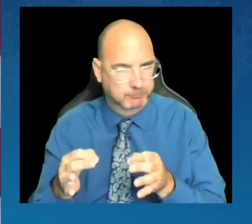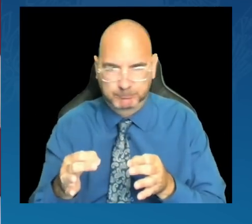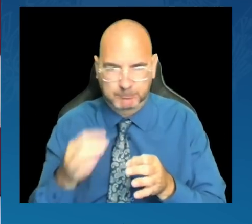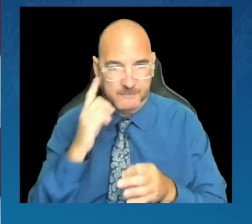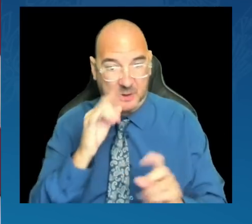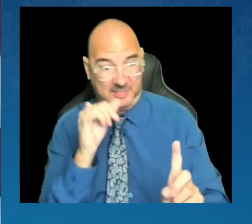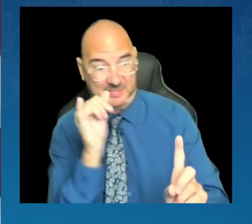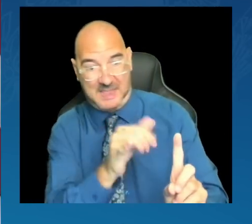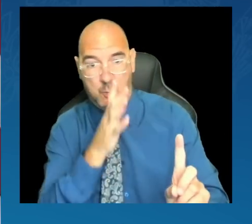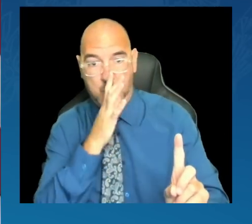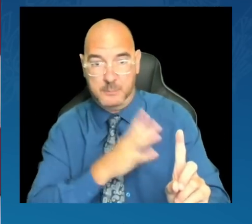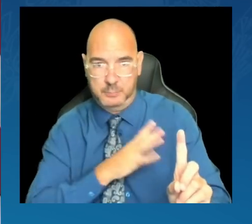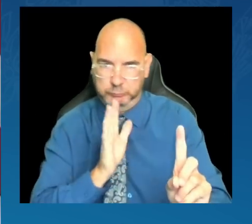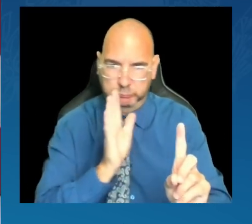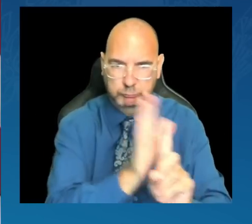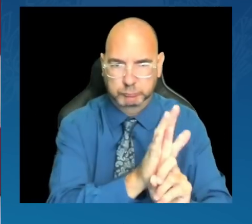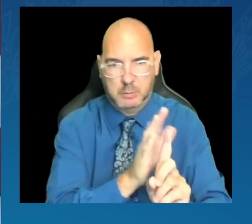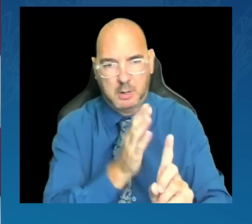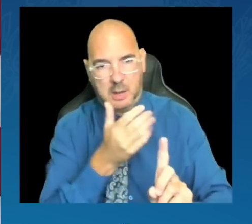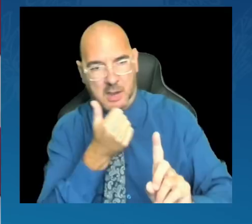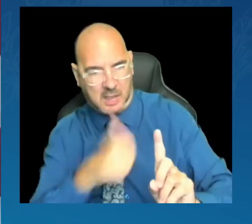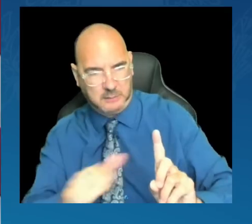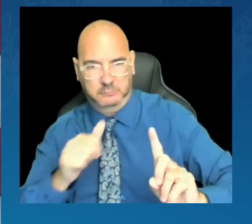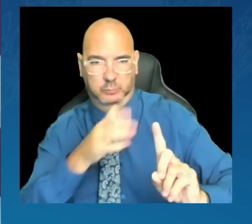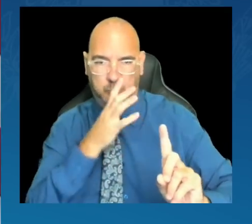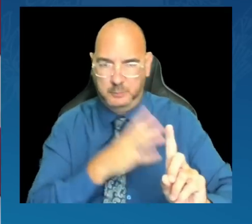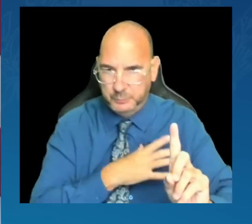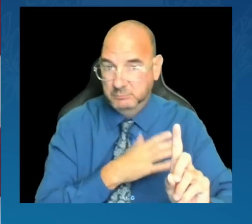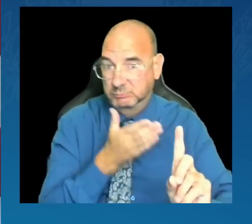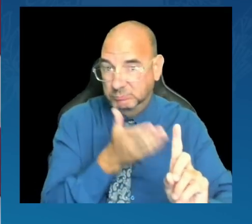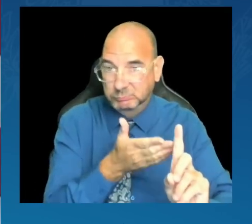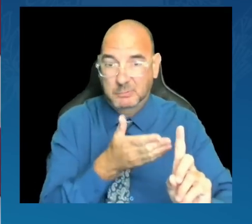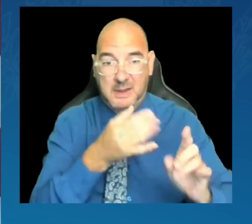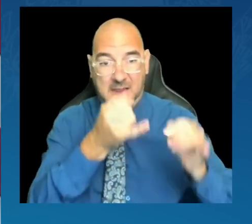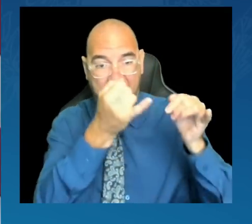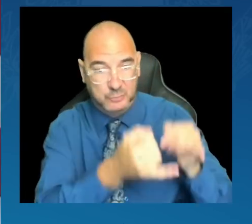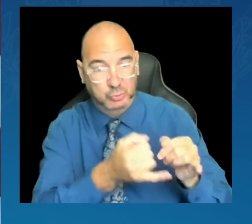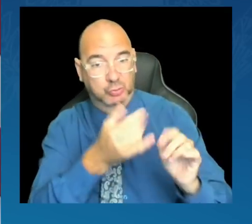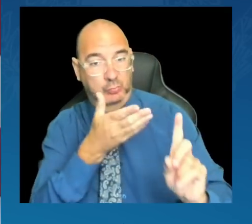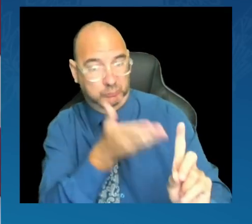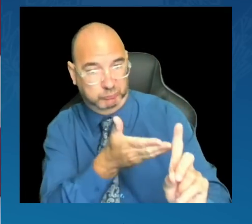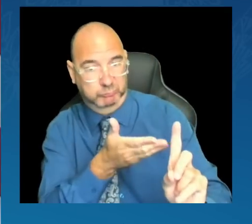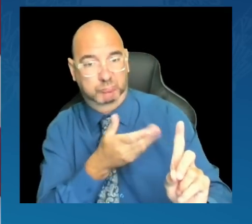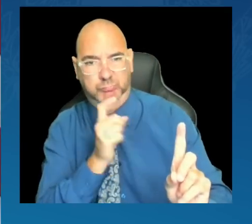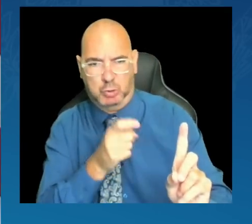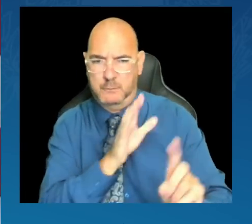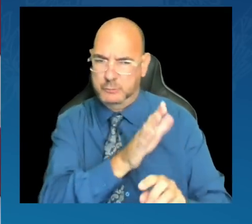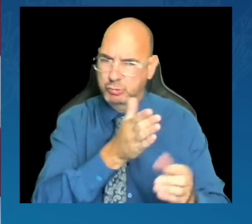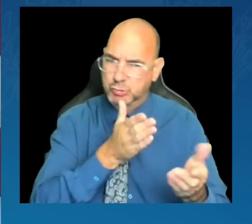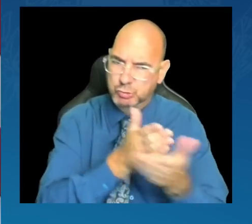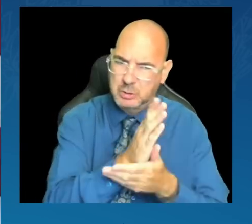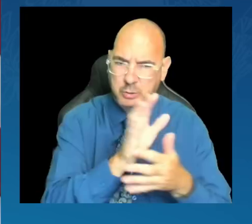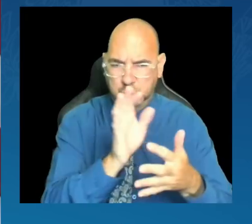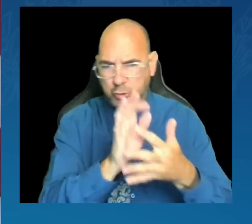An individual should be able to choose based on their personal beliefs and the dictates of their faith.